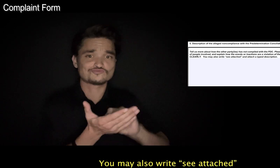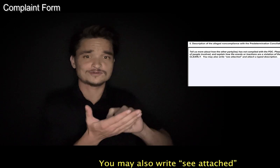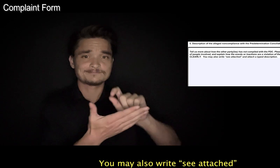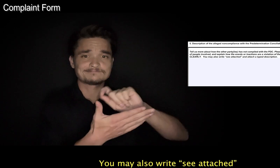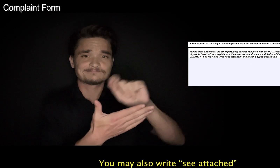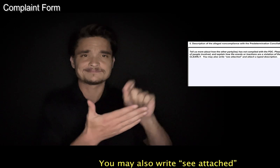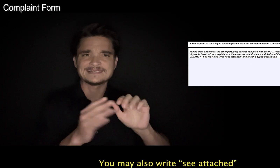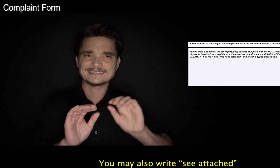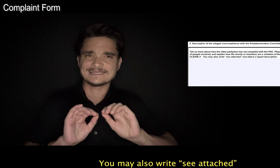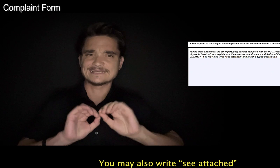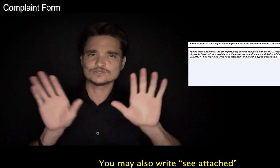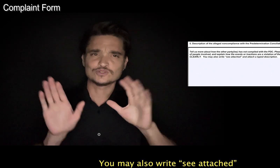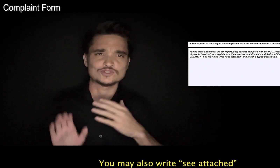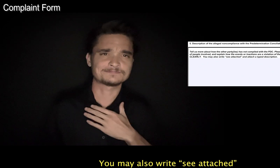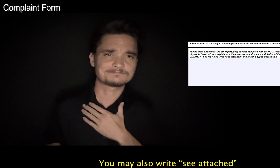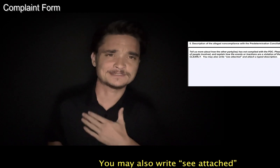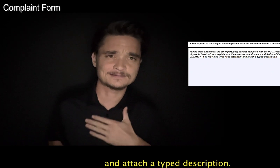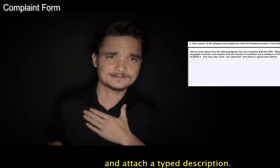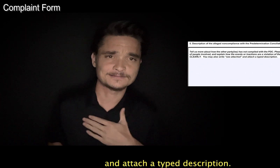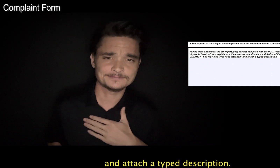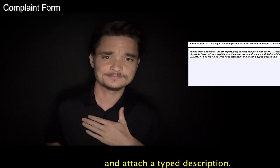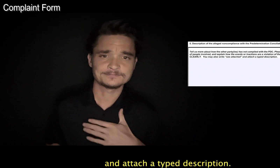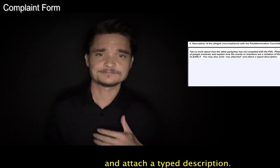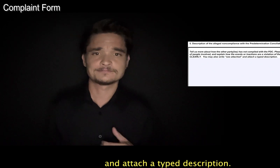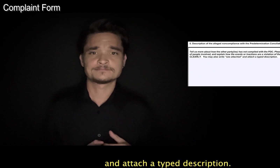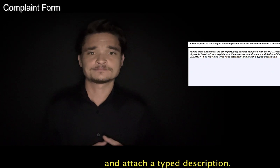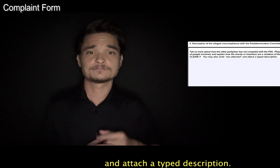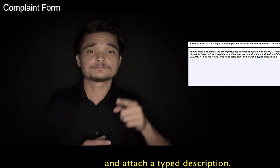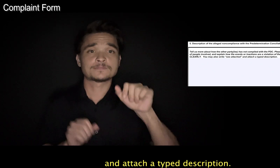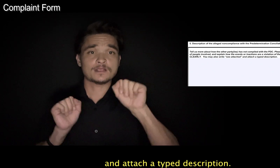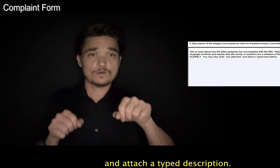You may also write “see attached” and attach a typed description.